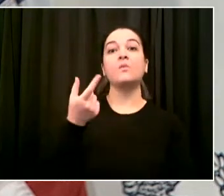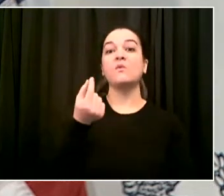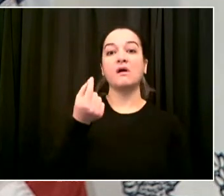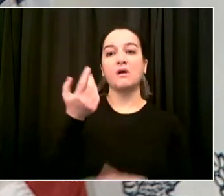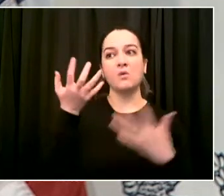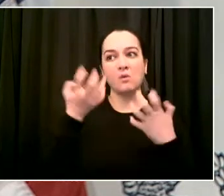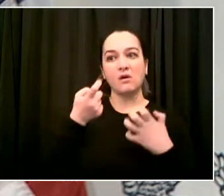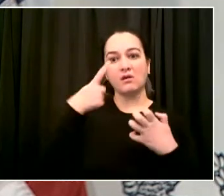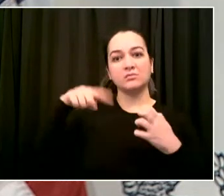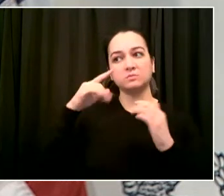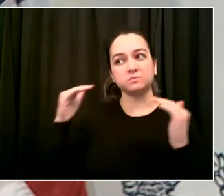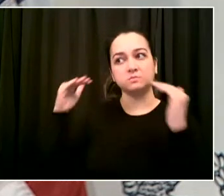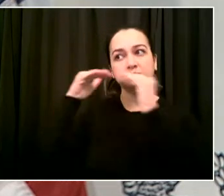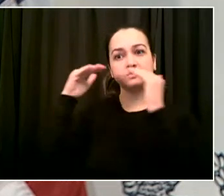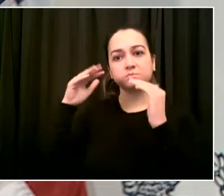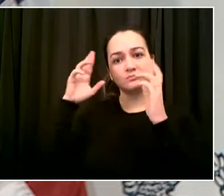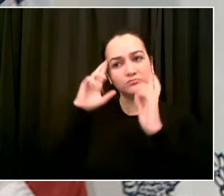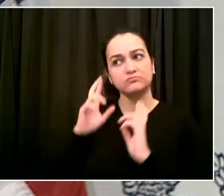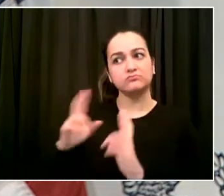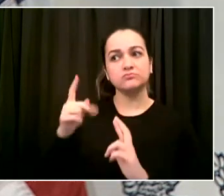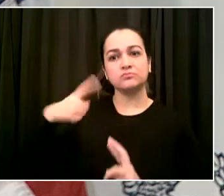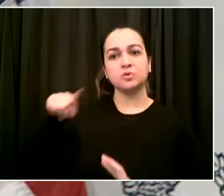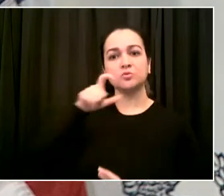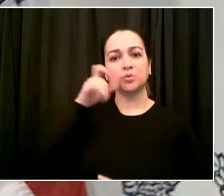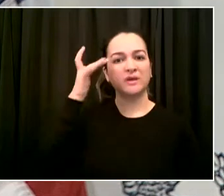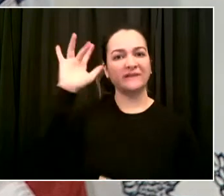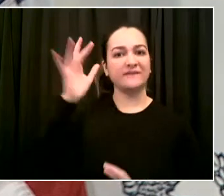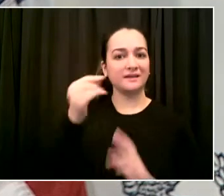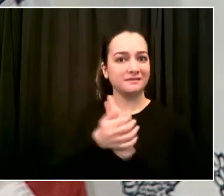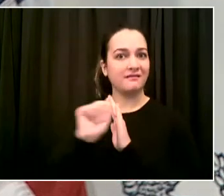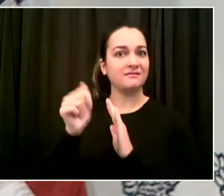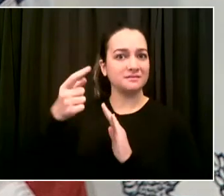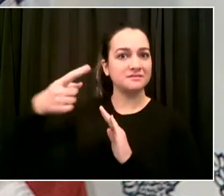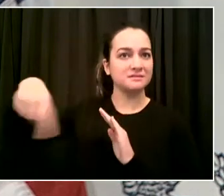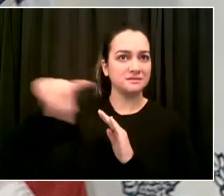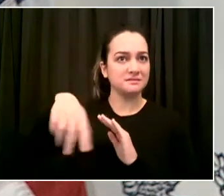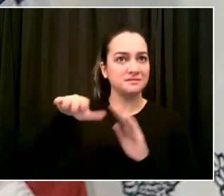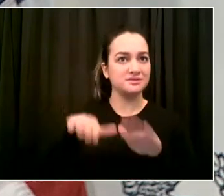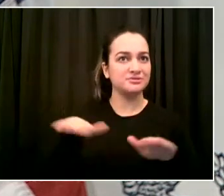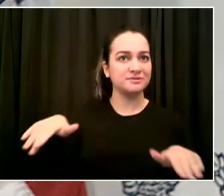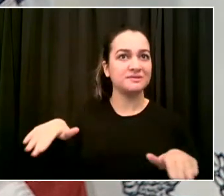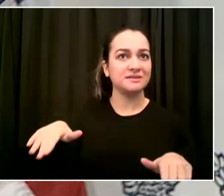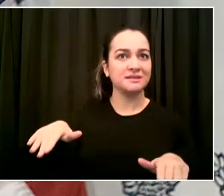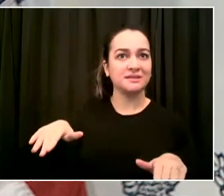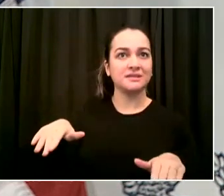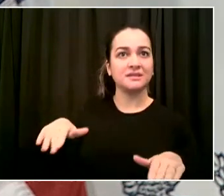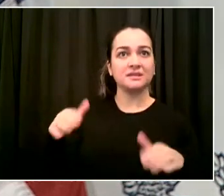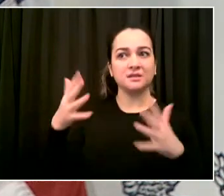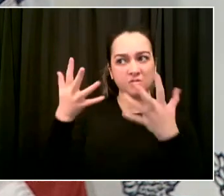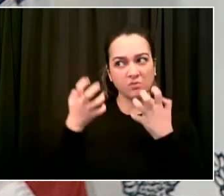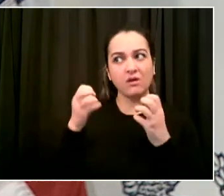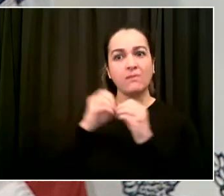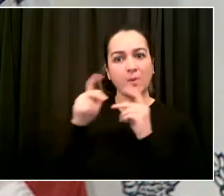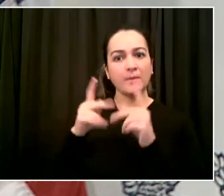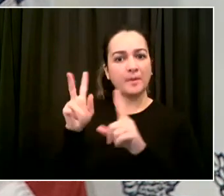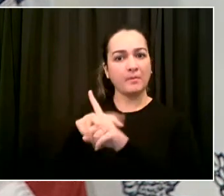YEAR. WEWEIL WL L WORKRK THE RIGHT METHODOLOGY AND ANNOUNCE IT SOON. . BUT FAMILILIES CAN HEAR DIRECTLY